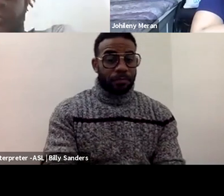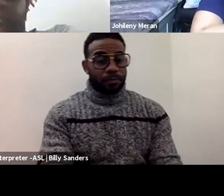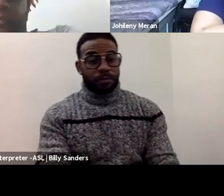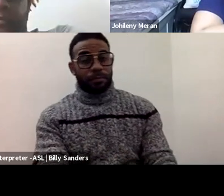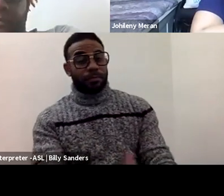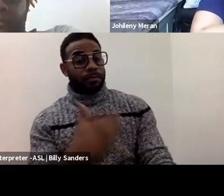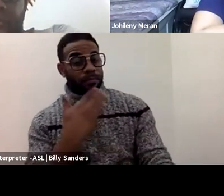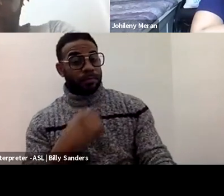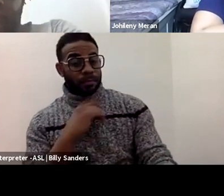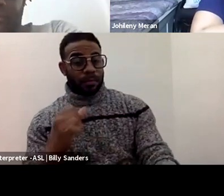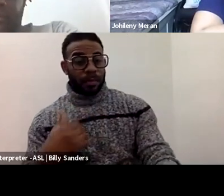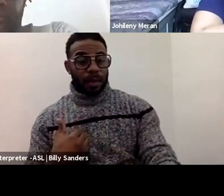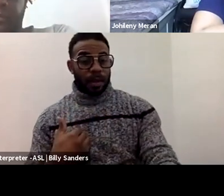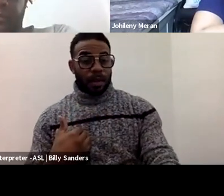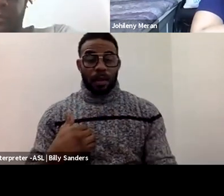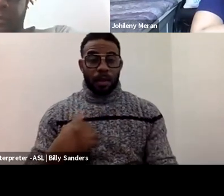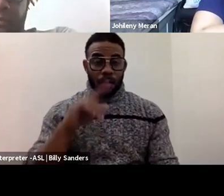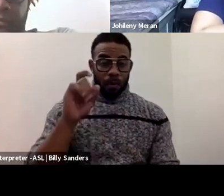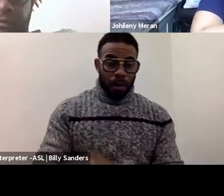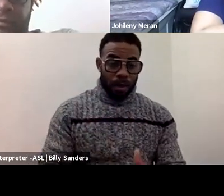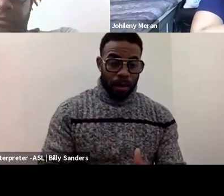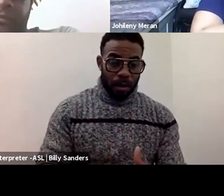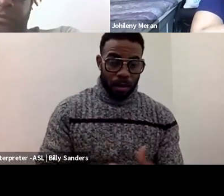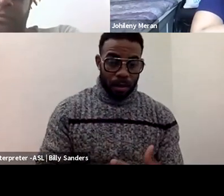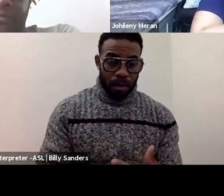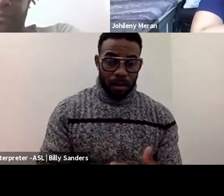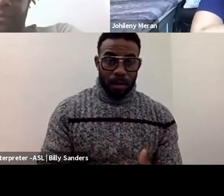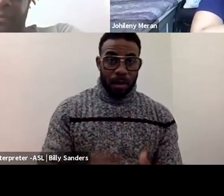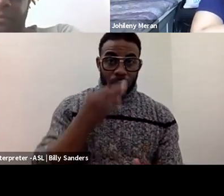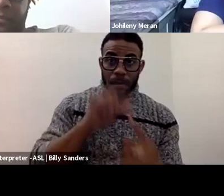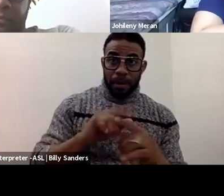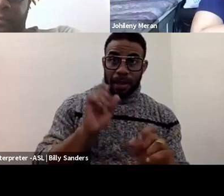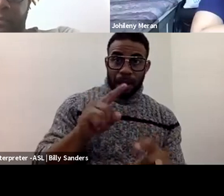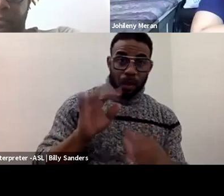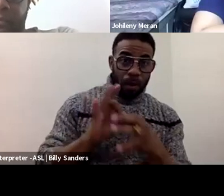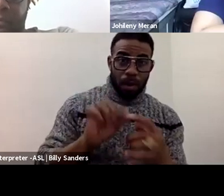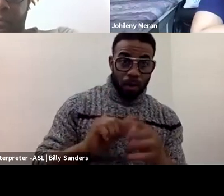that out. And we definitely have a question that it's soon to be asked related to representation.